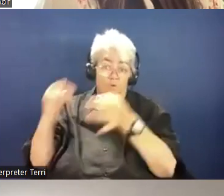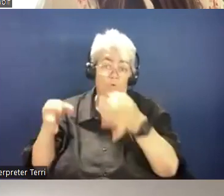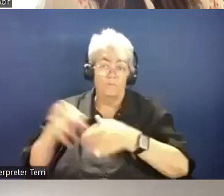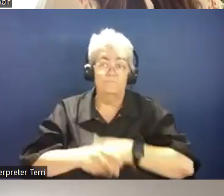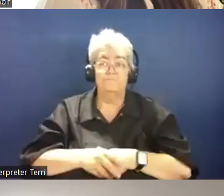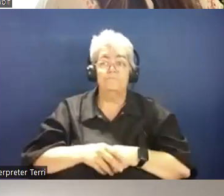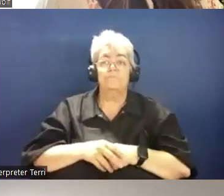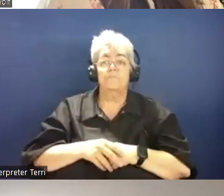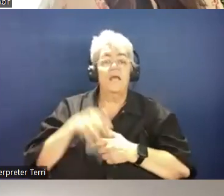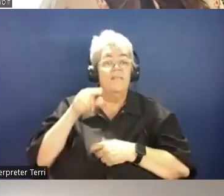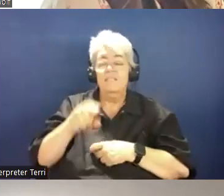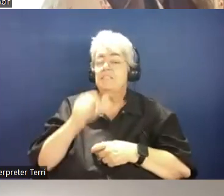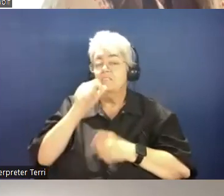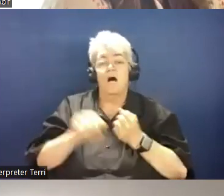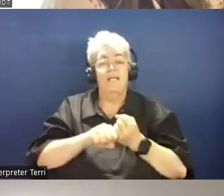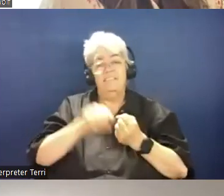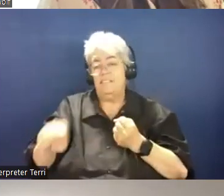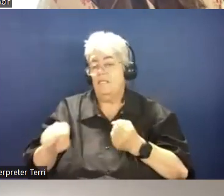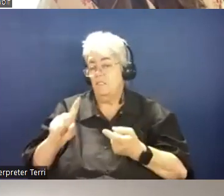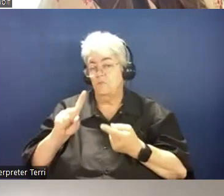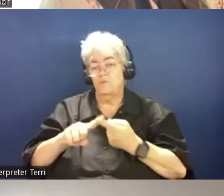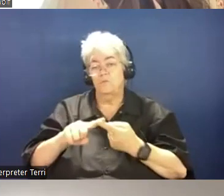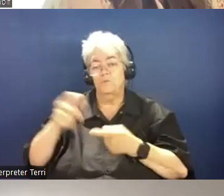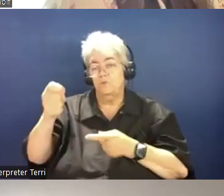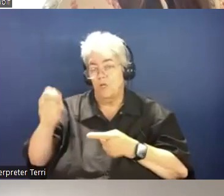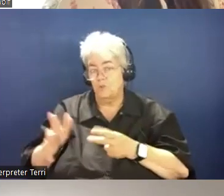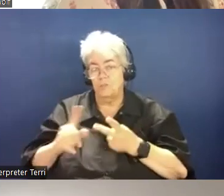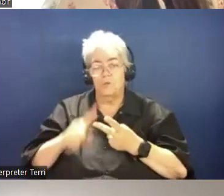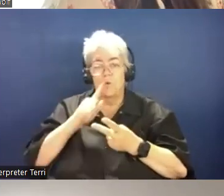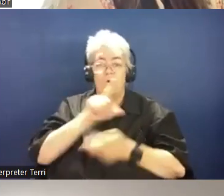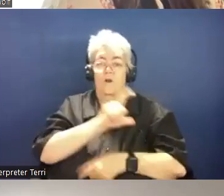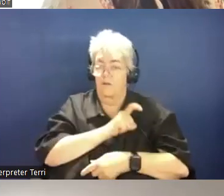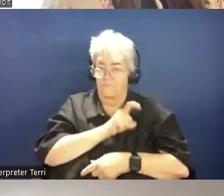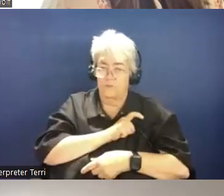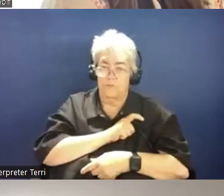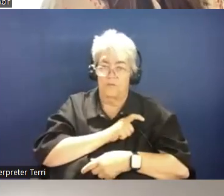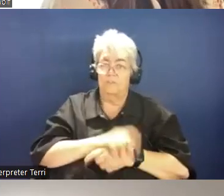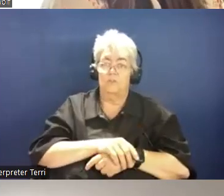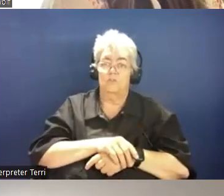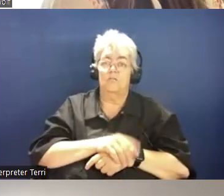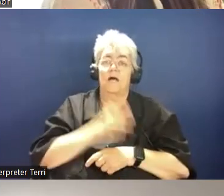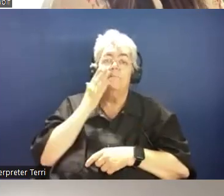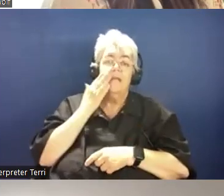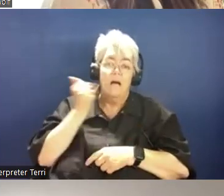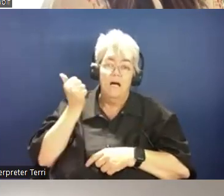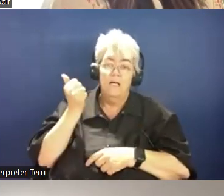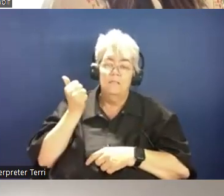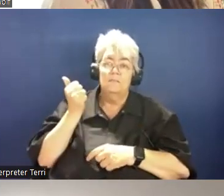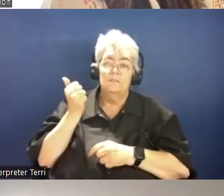This is not extended to judges or law enforcement officers. Only because of the concern around